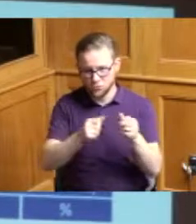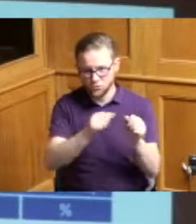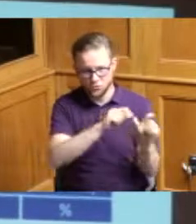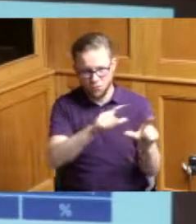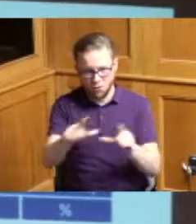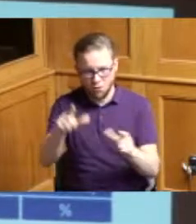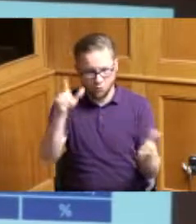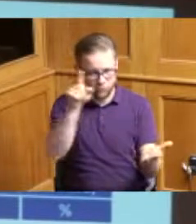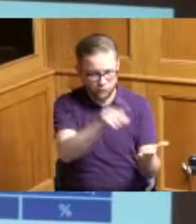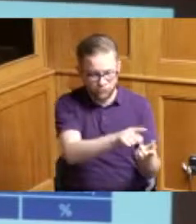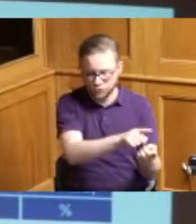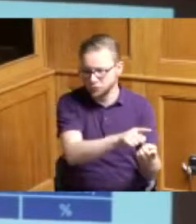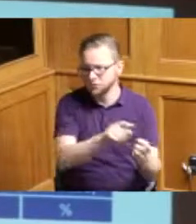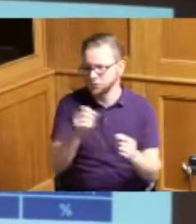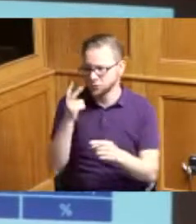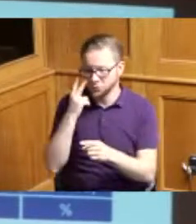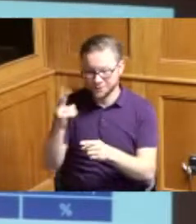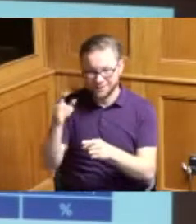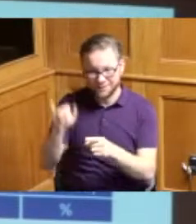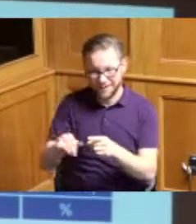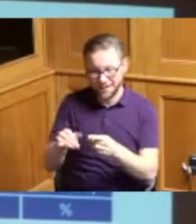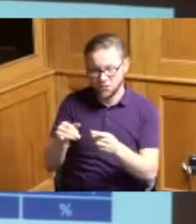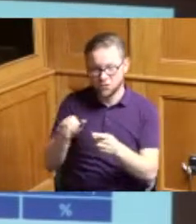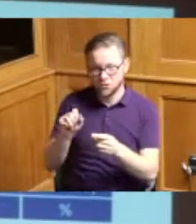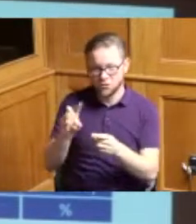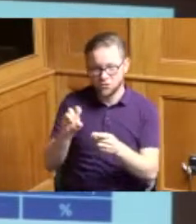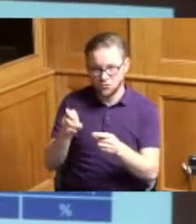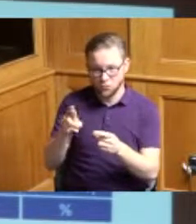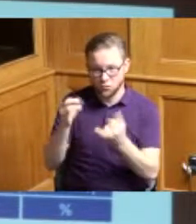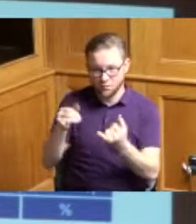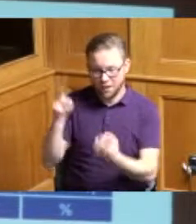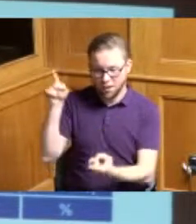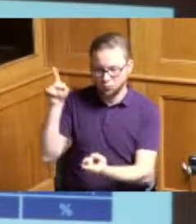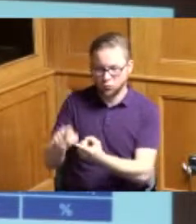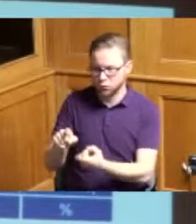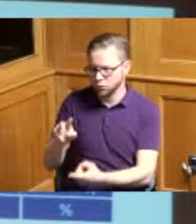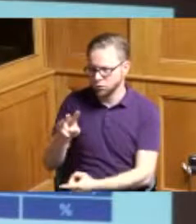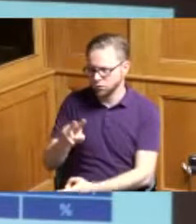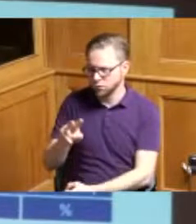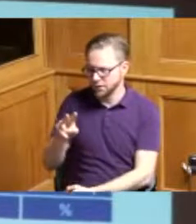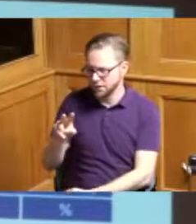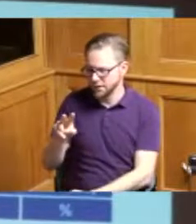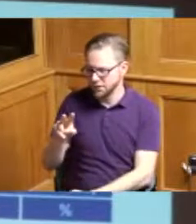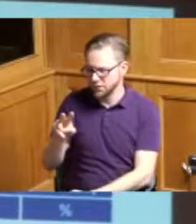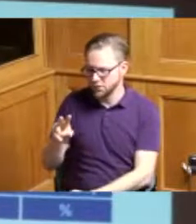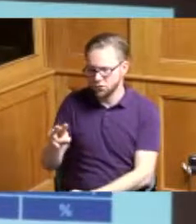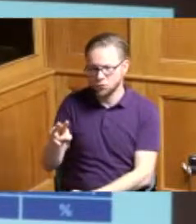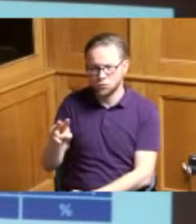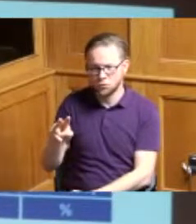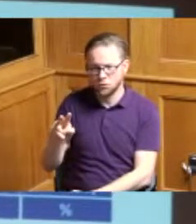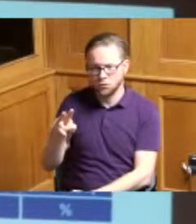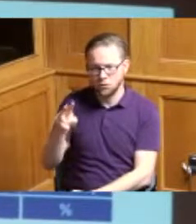service charge component goes to 22.94 the wet weather impervious service charge would be 1331.